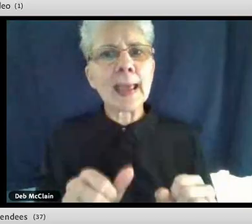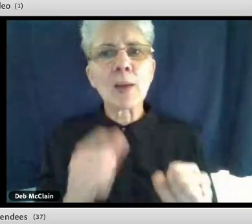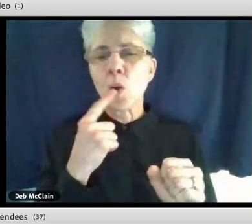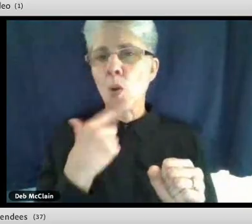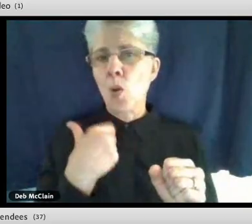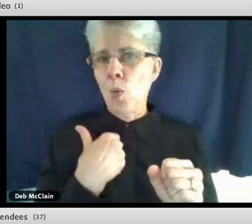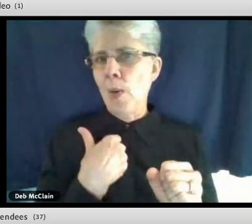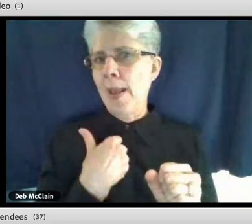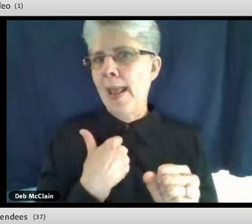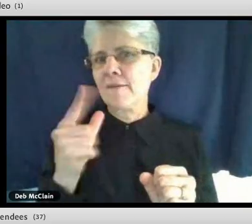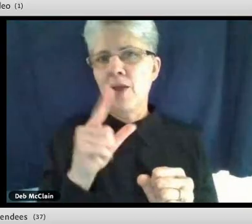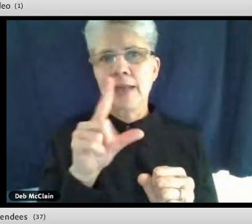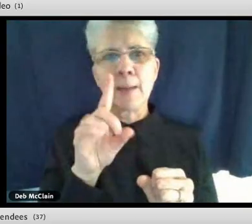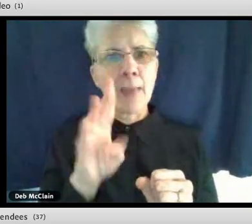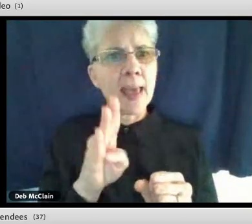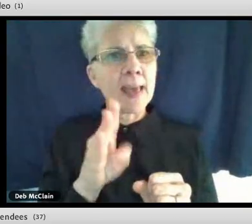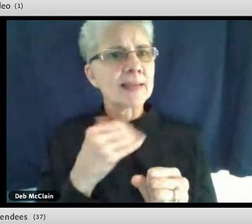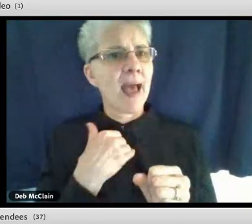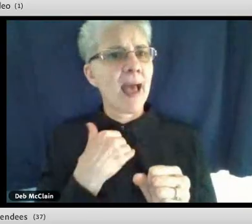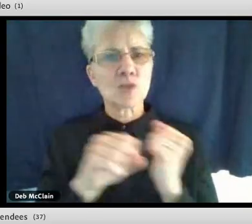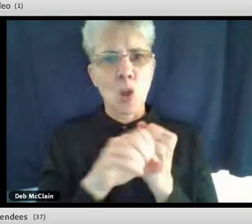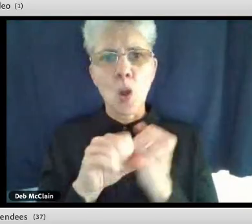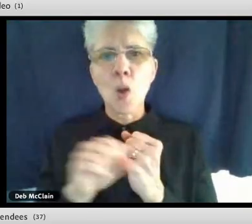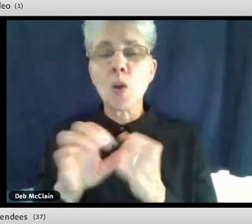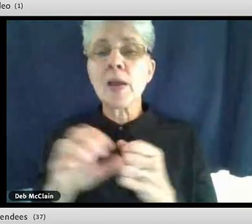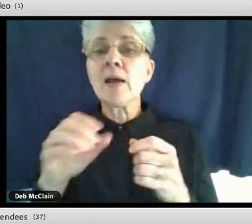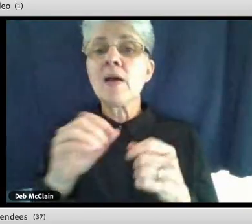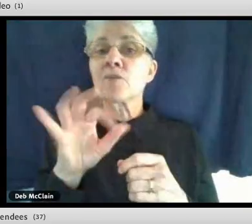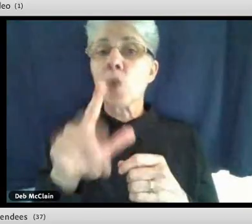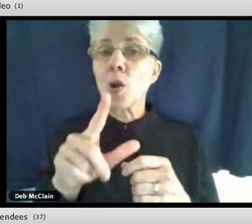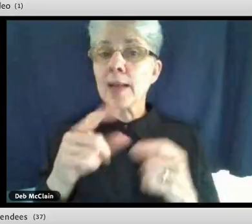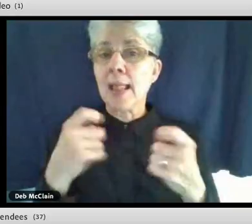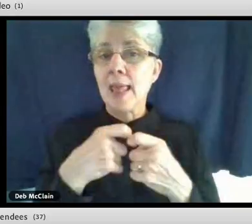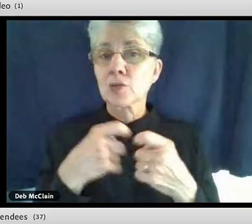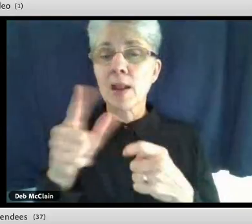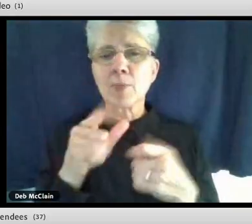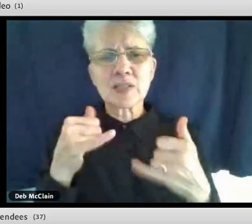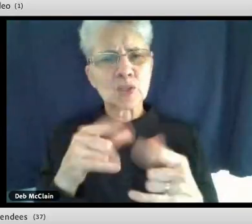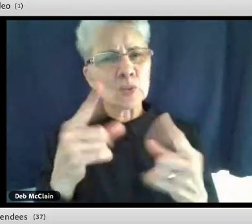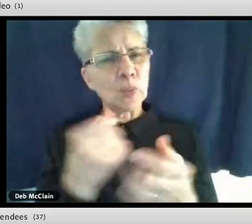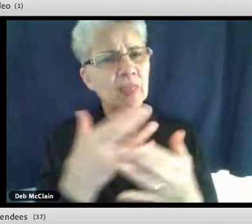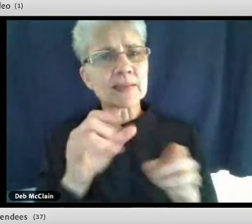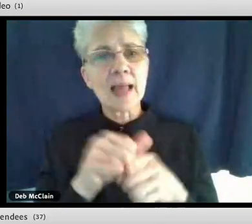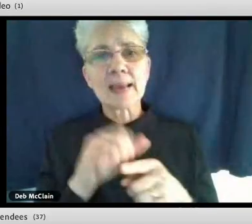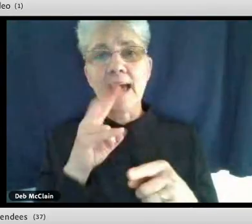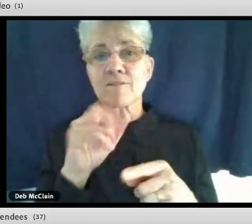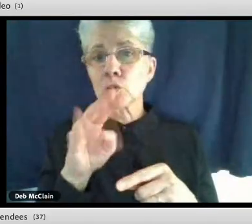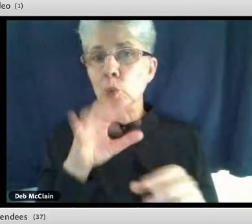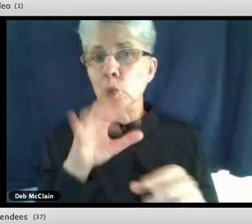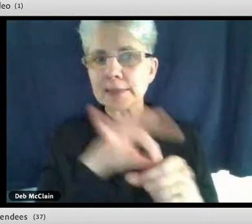They can get e-books. We have library databases. I mean, now is a great time to promote the Florida Electronic Library.